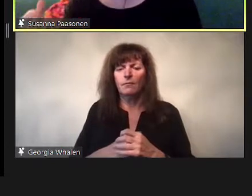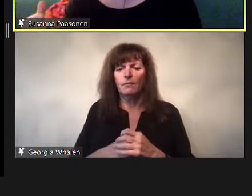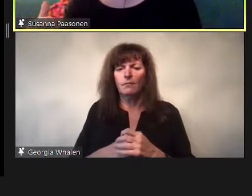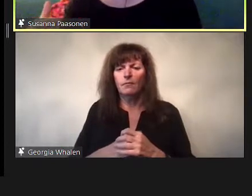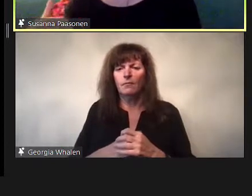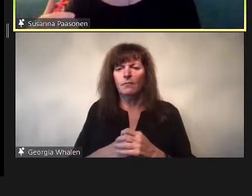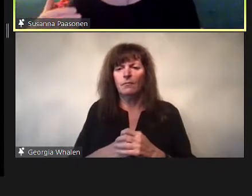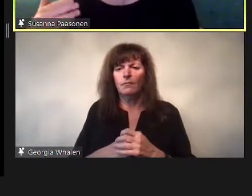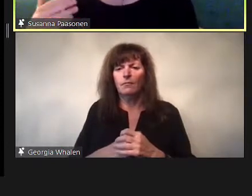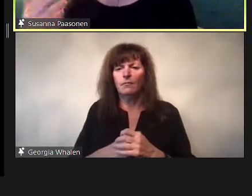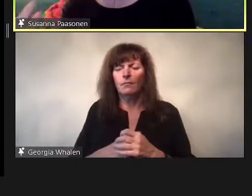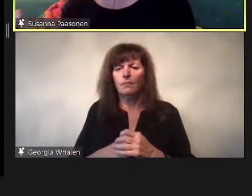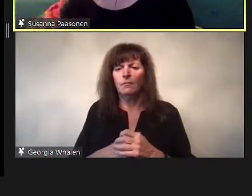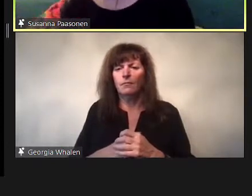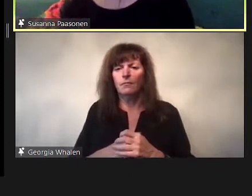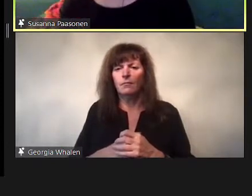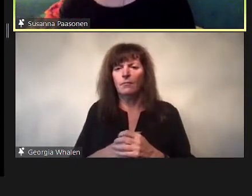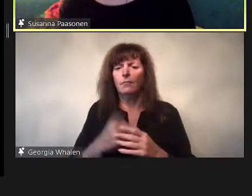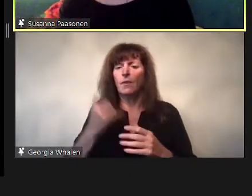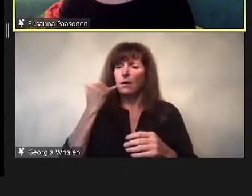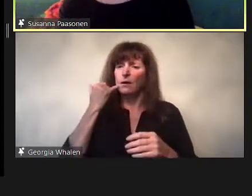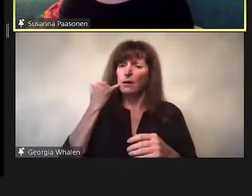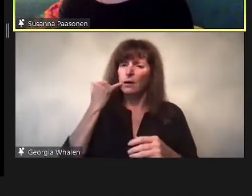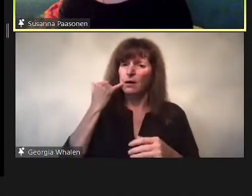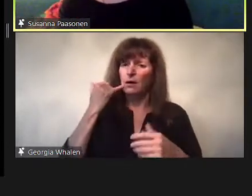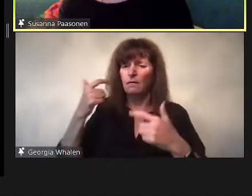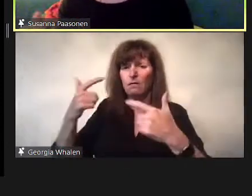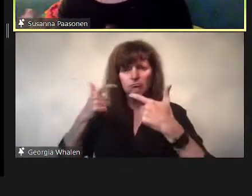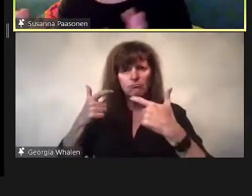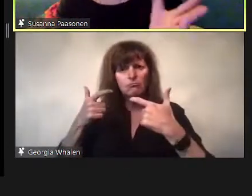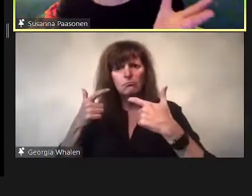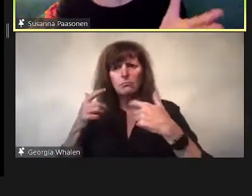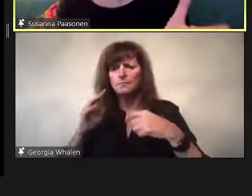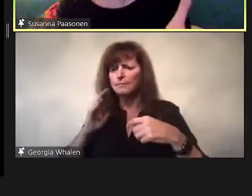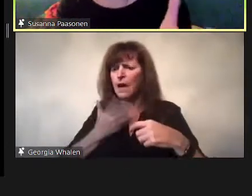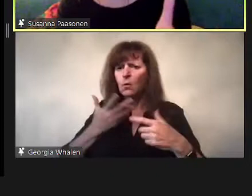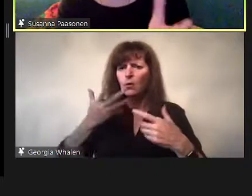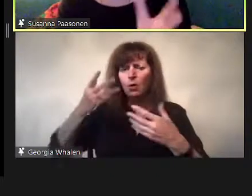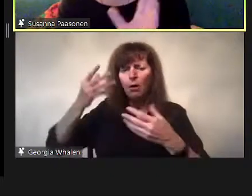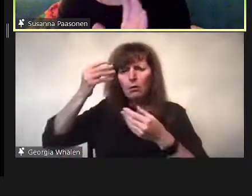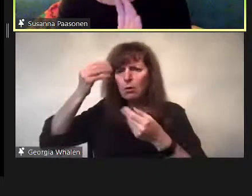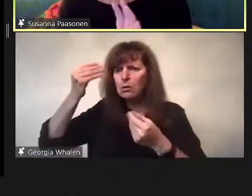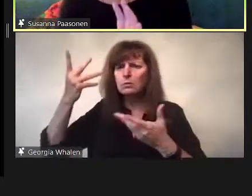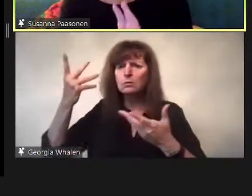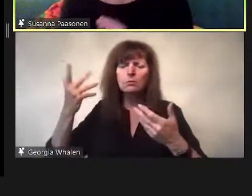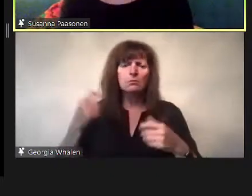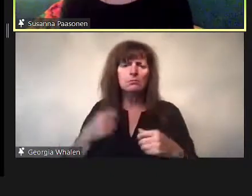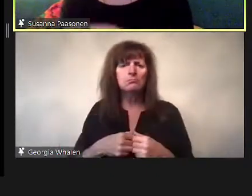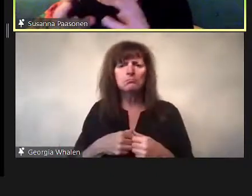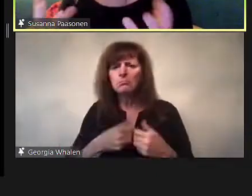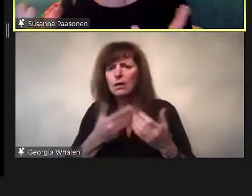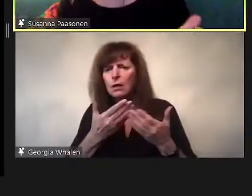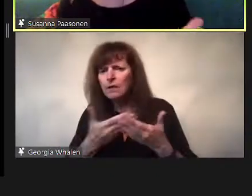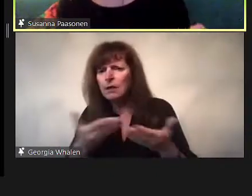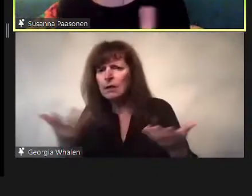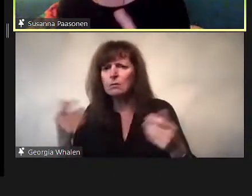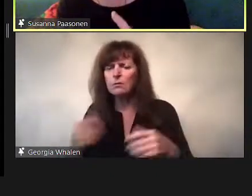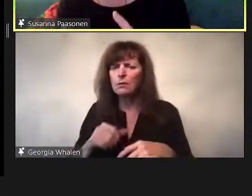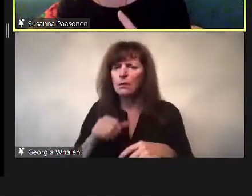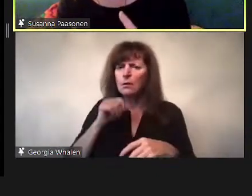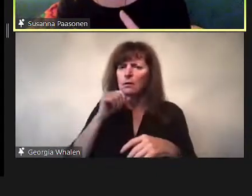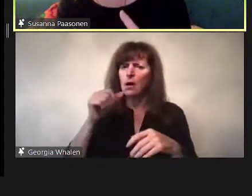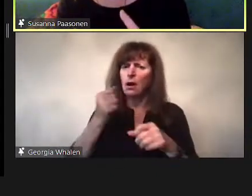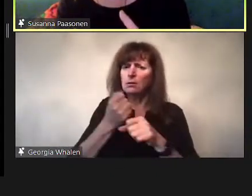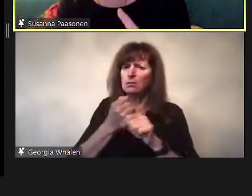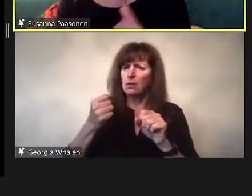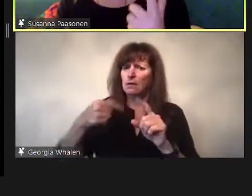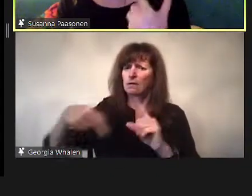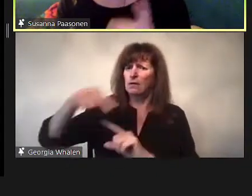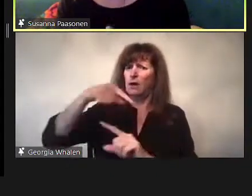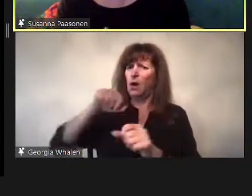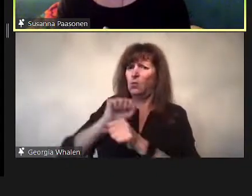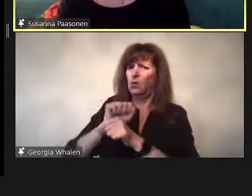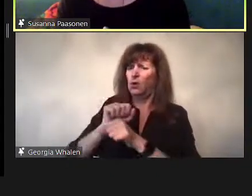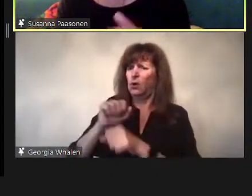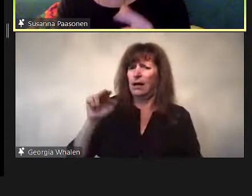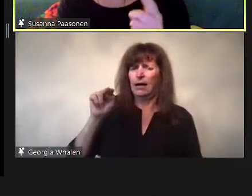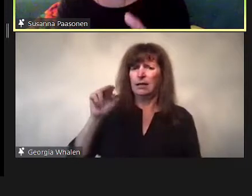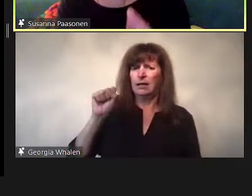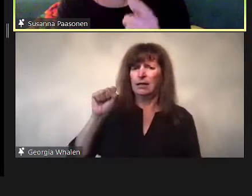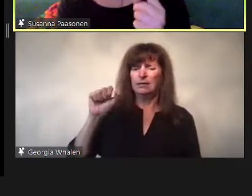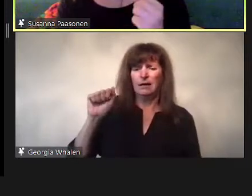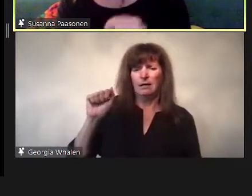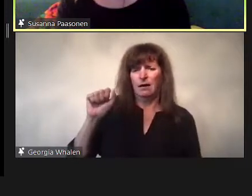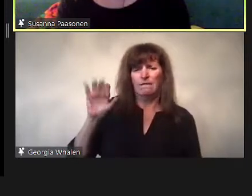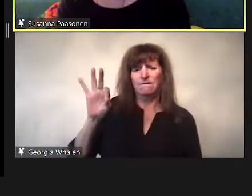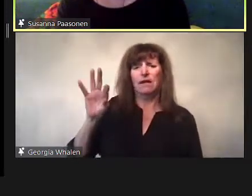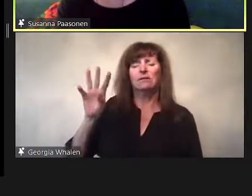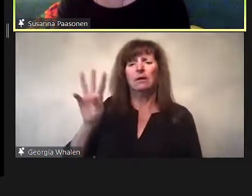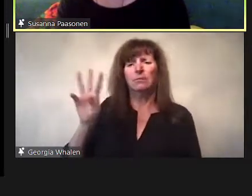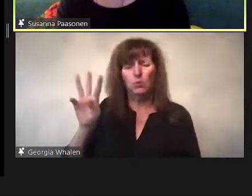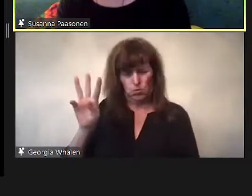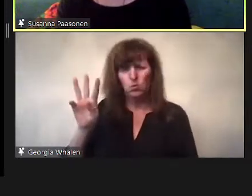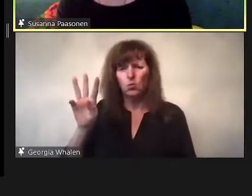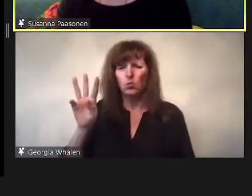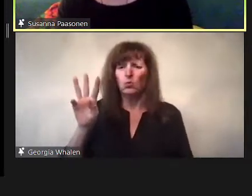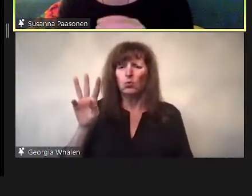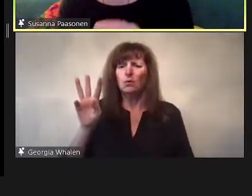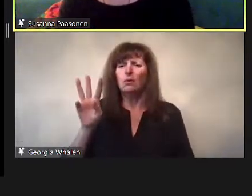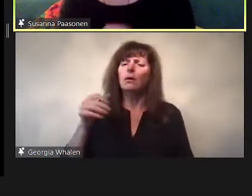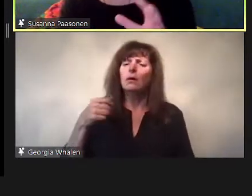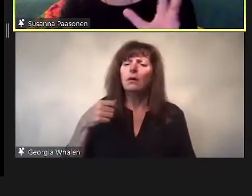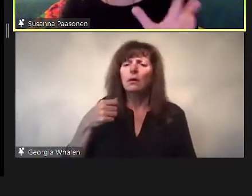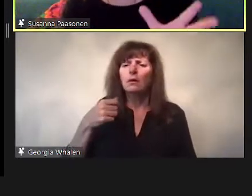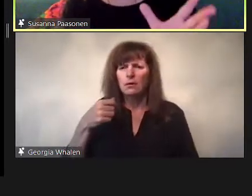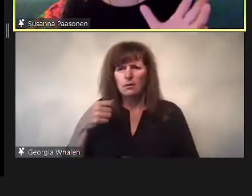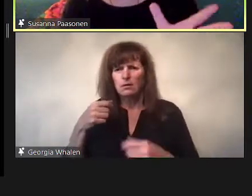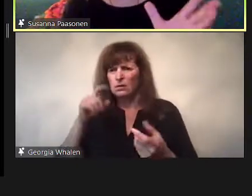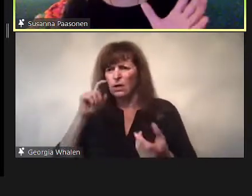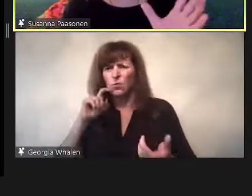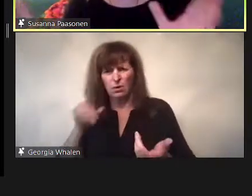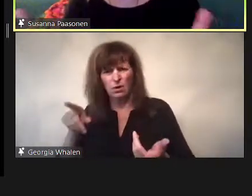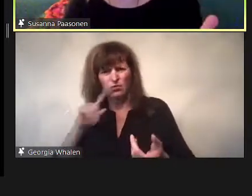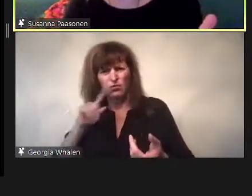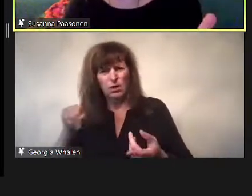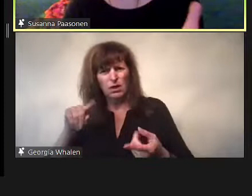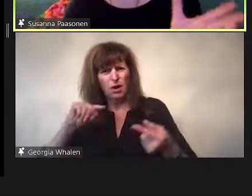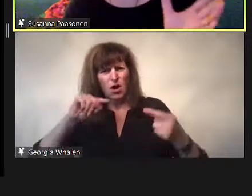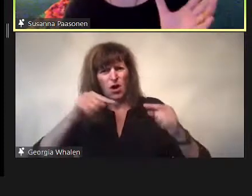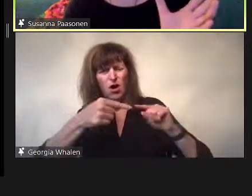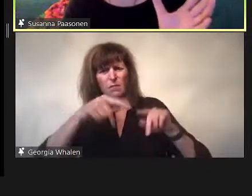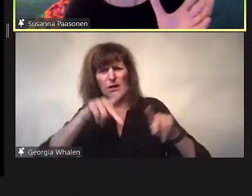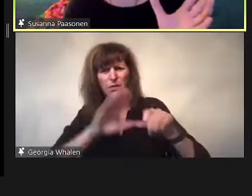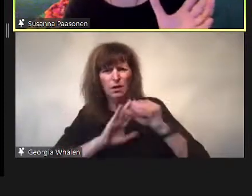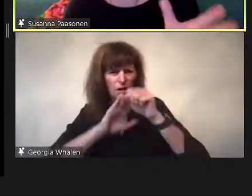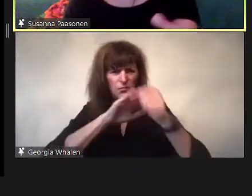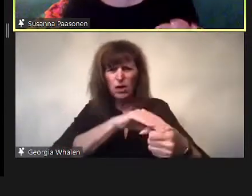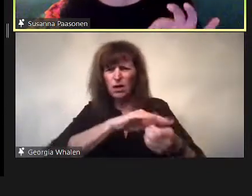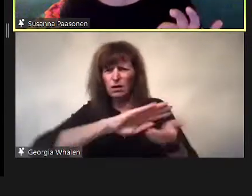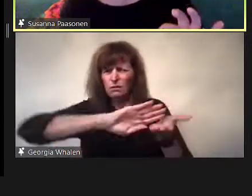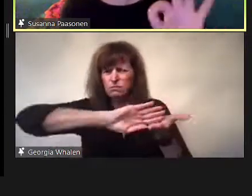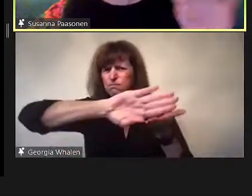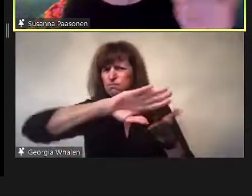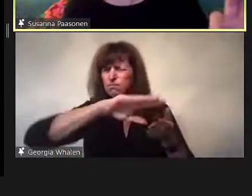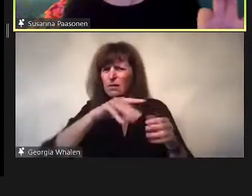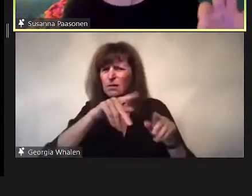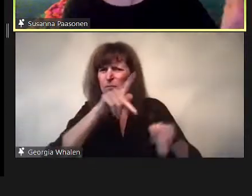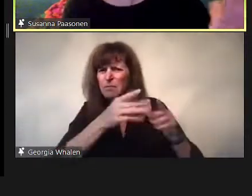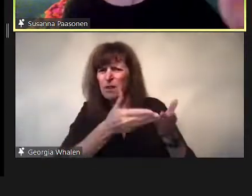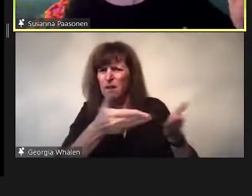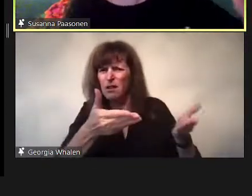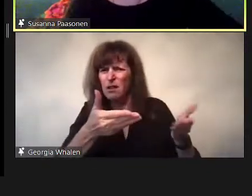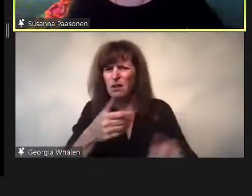And I see this as a serious issue. it’s a bit of a problem.